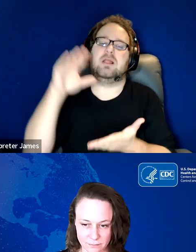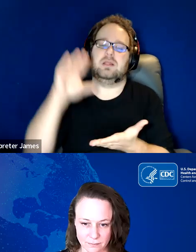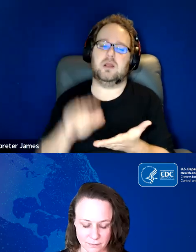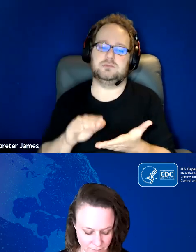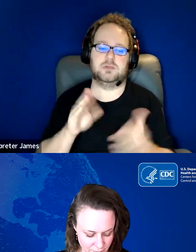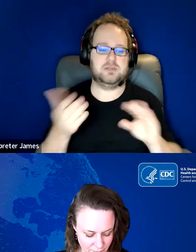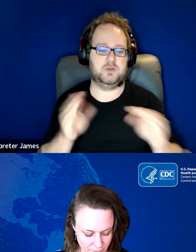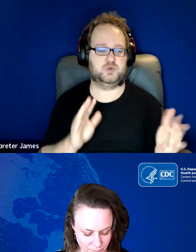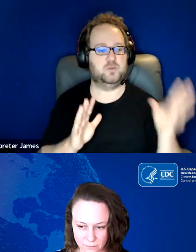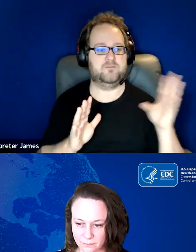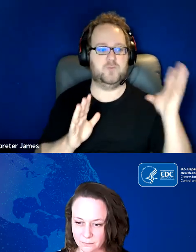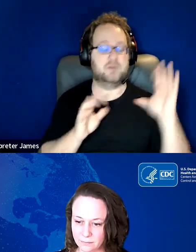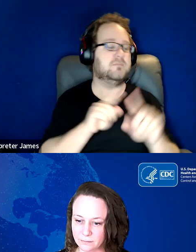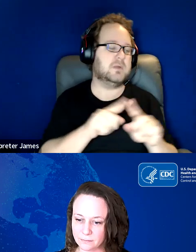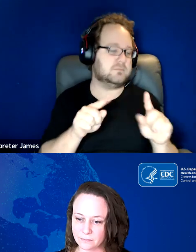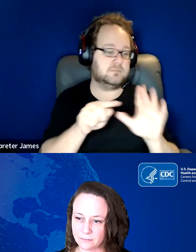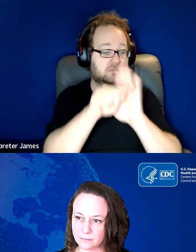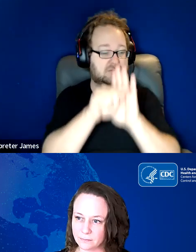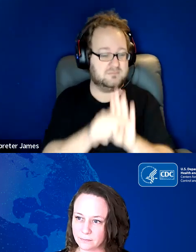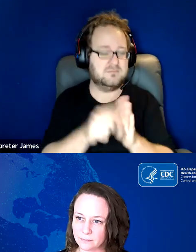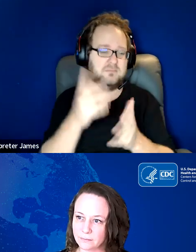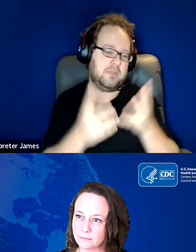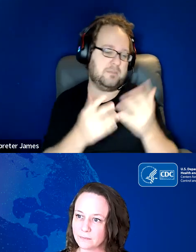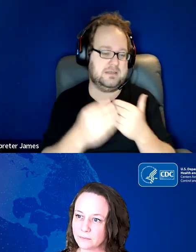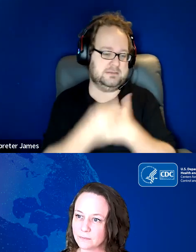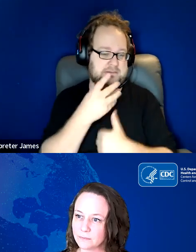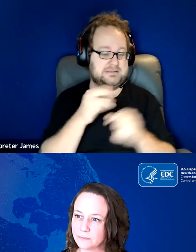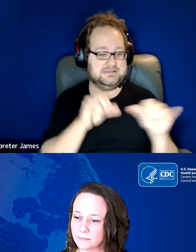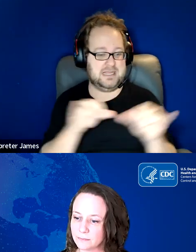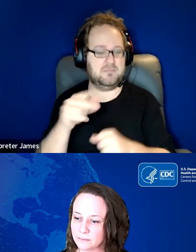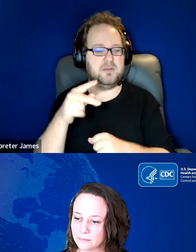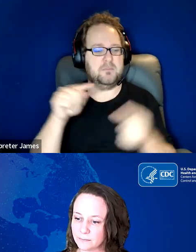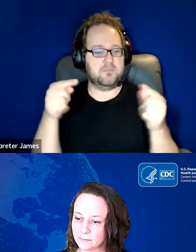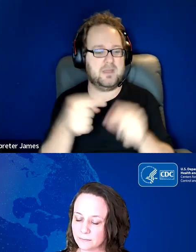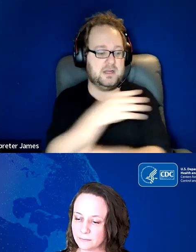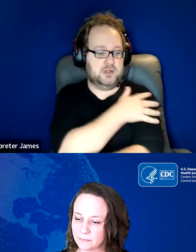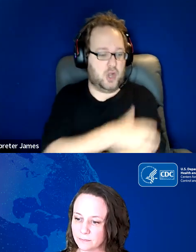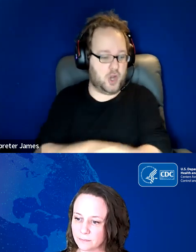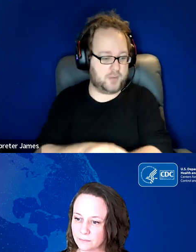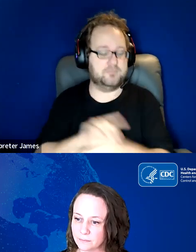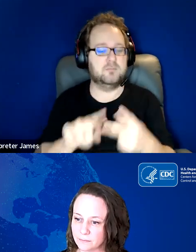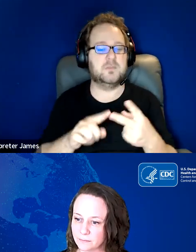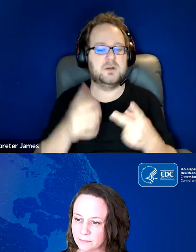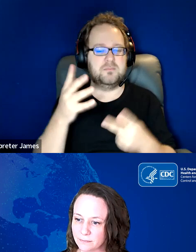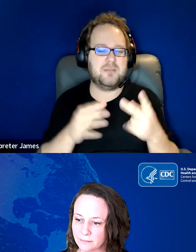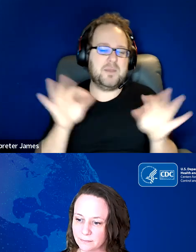same side effects you might have pain in your arm. You might be tired. Or you might have a fever for a day or two.